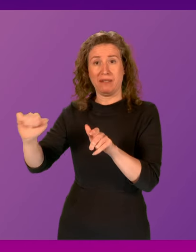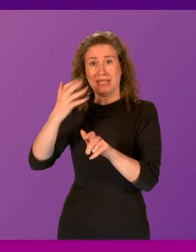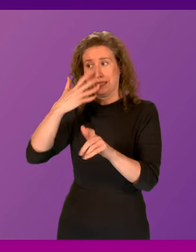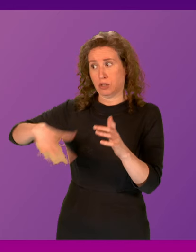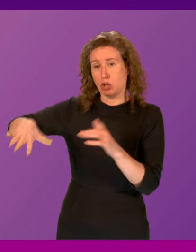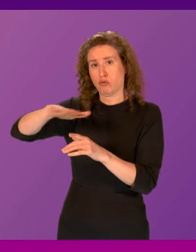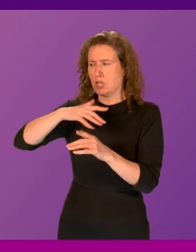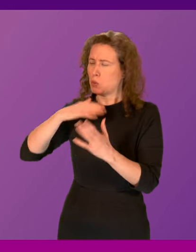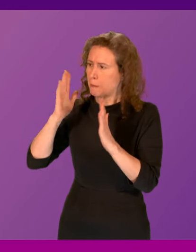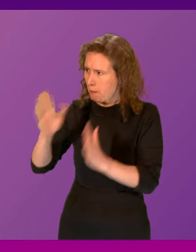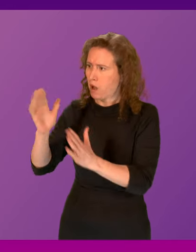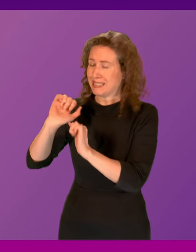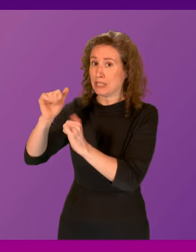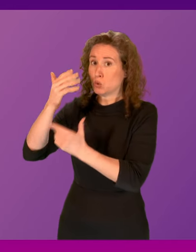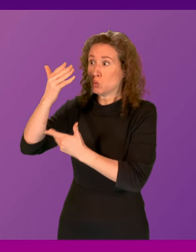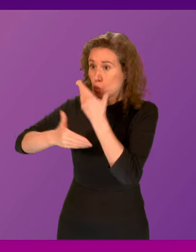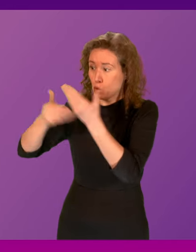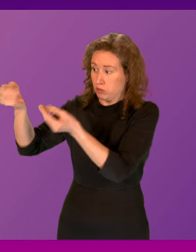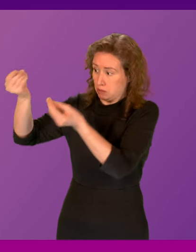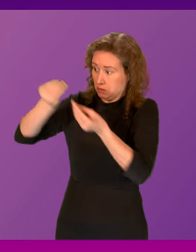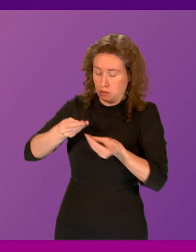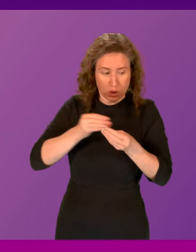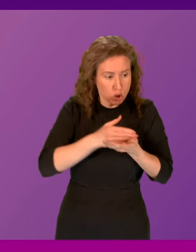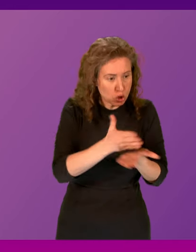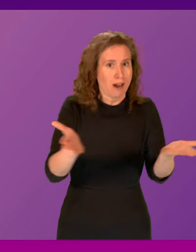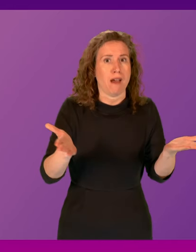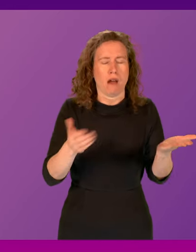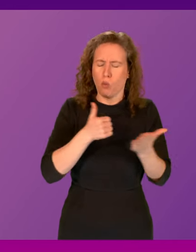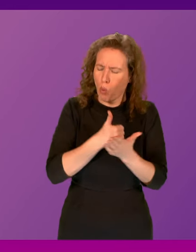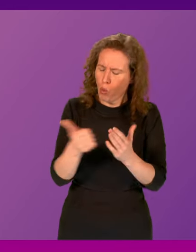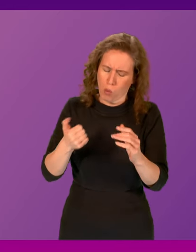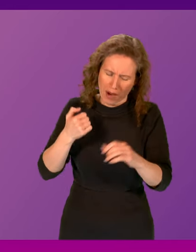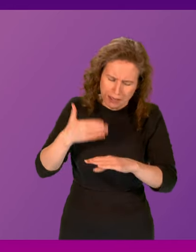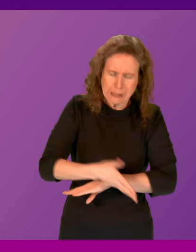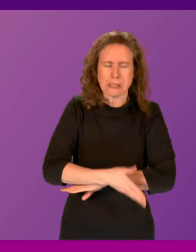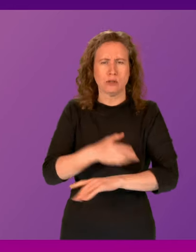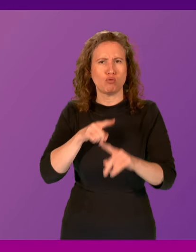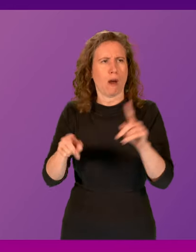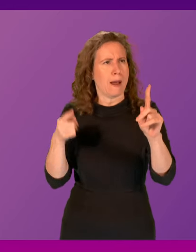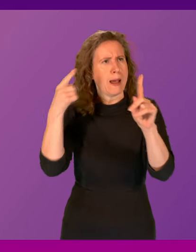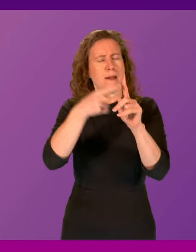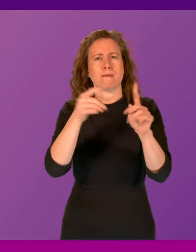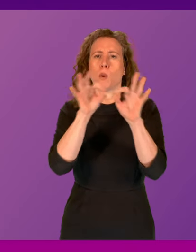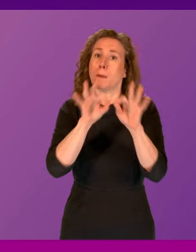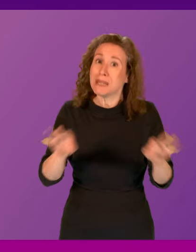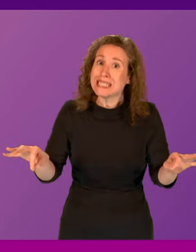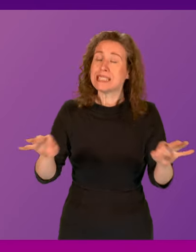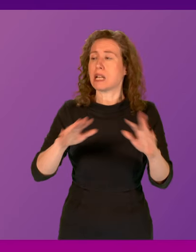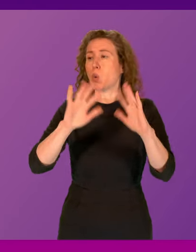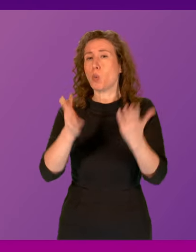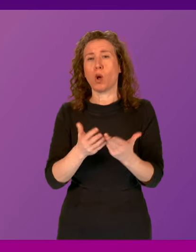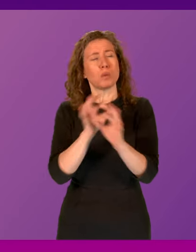stories and always to strive for peace and a world that is free of prejudice and hate.